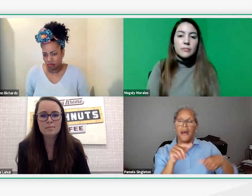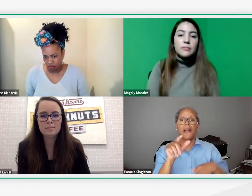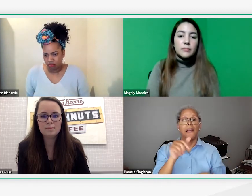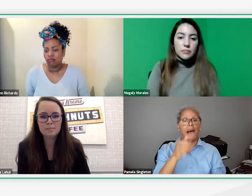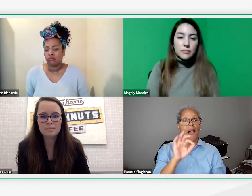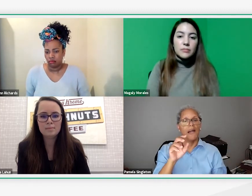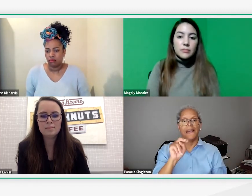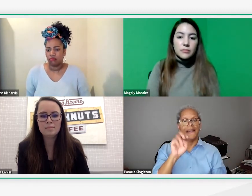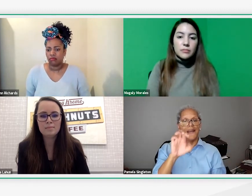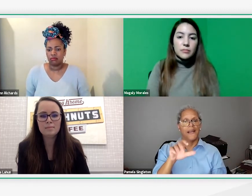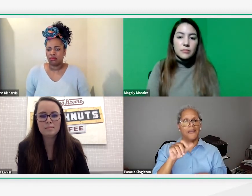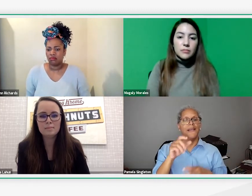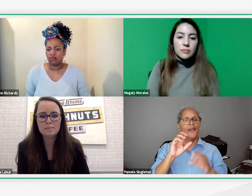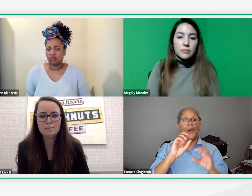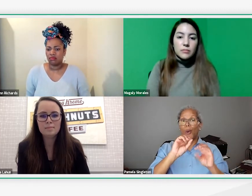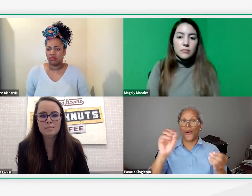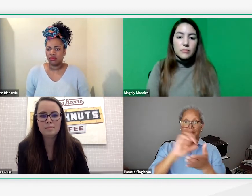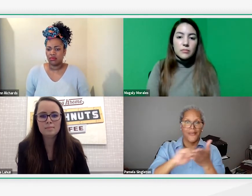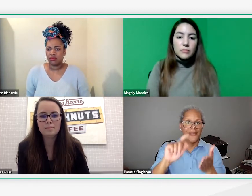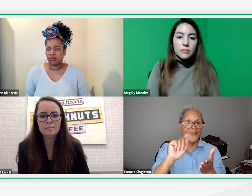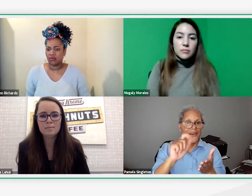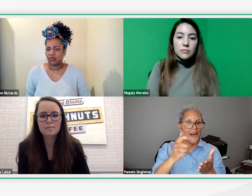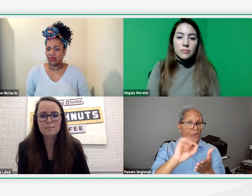for a company. You're being paid by a company, and they take out your taxes.